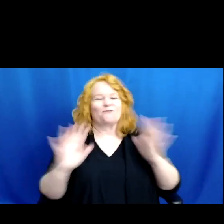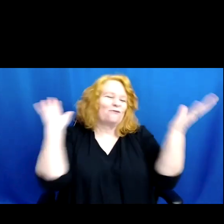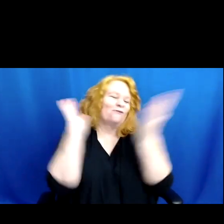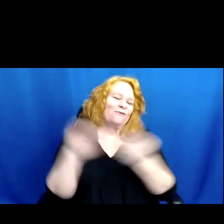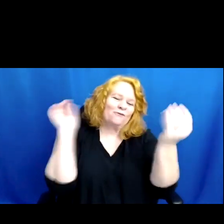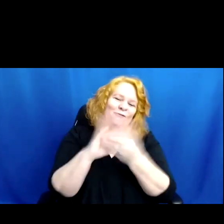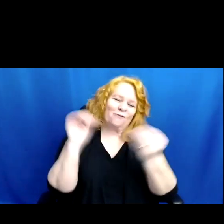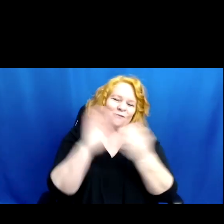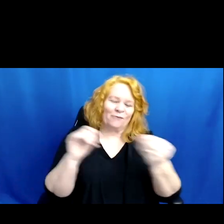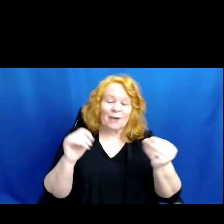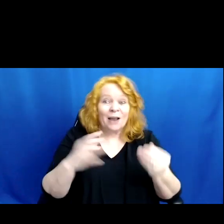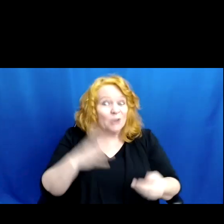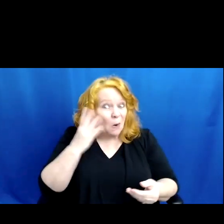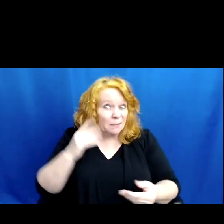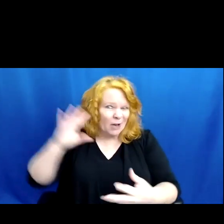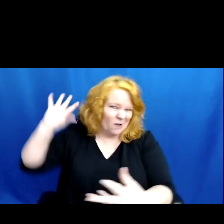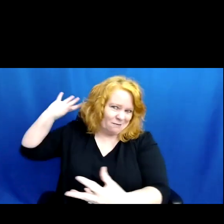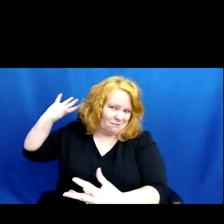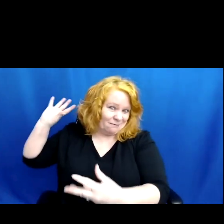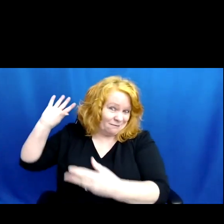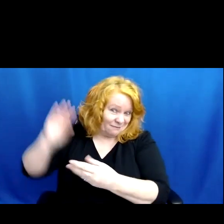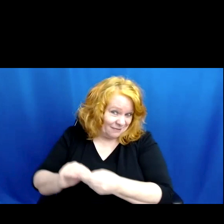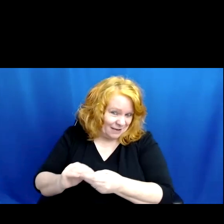and love the literacy to share with you.